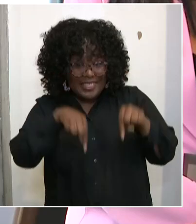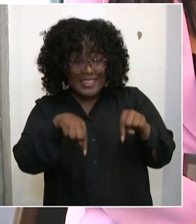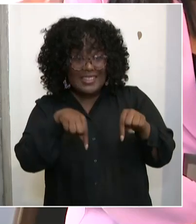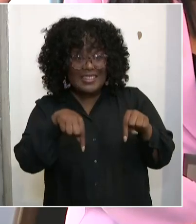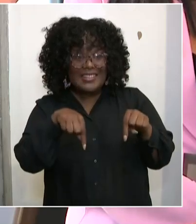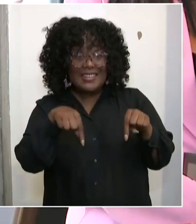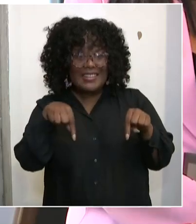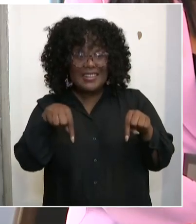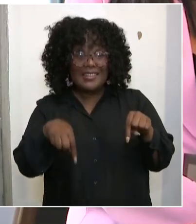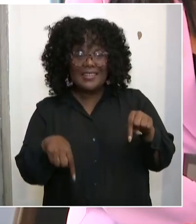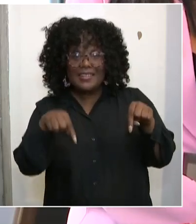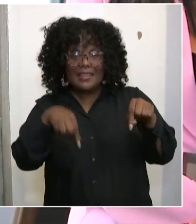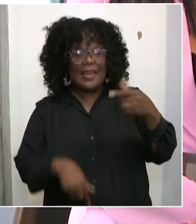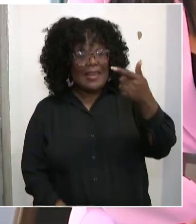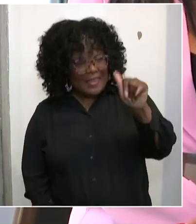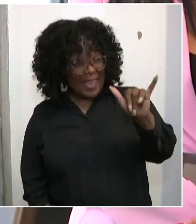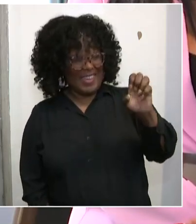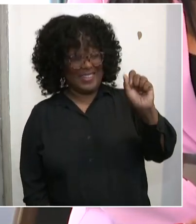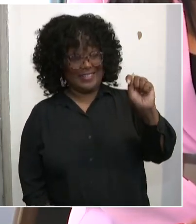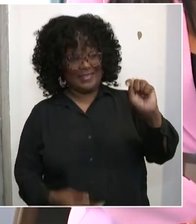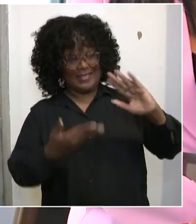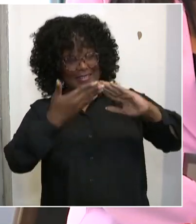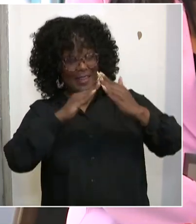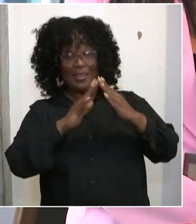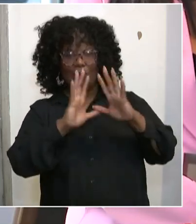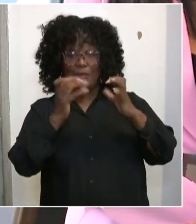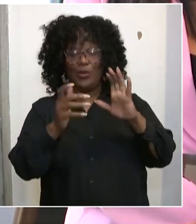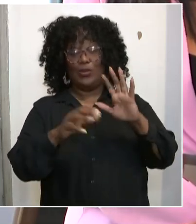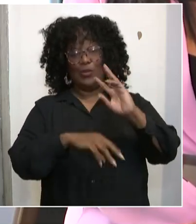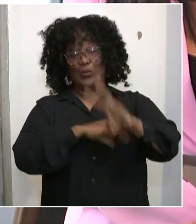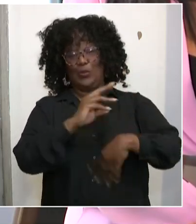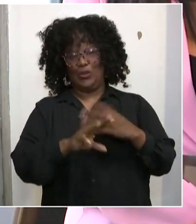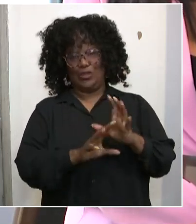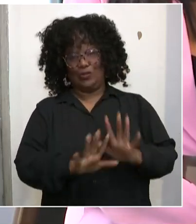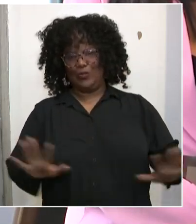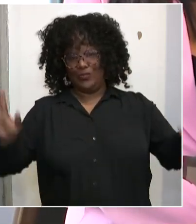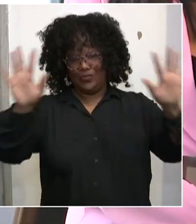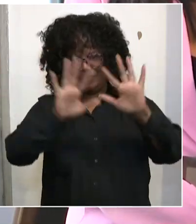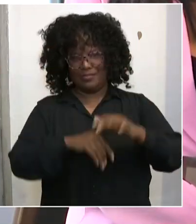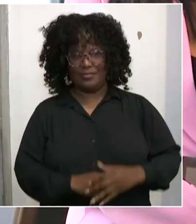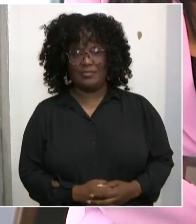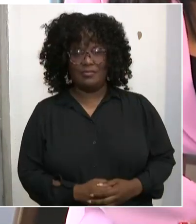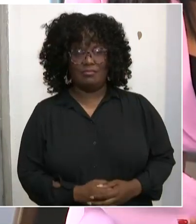I just left another community that's been targeted and attacked at the American Jewish Museum, by the way,